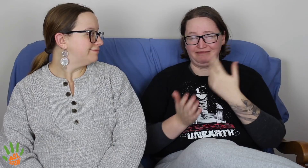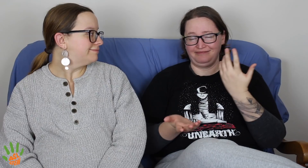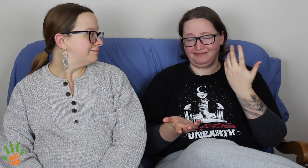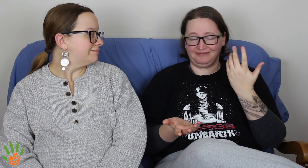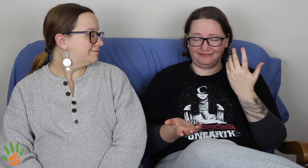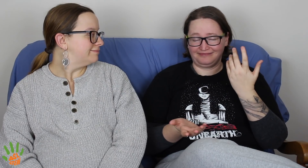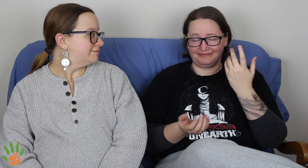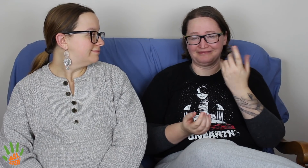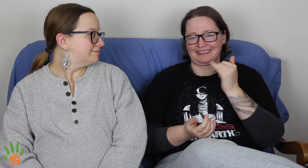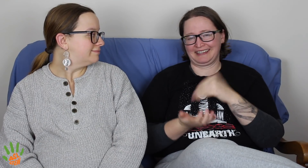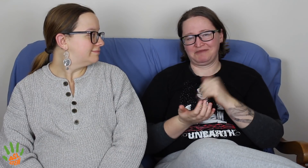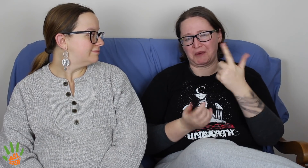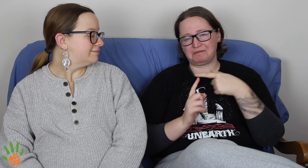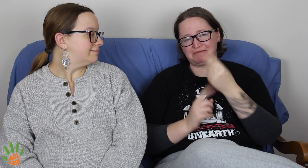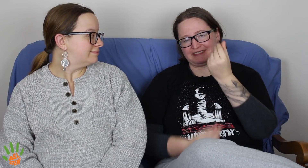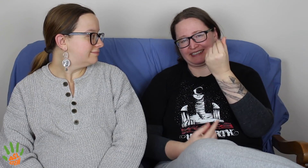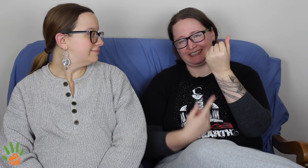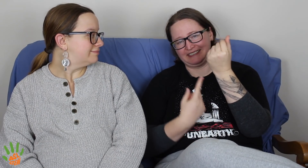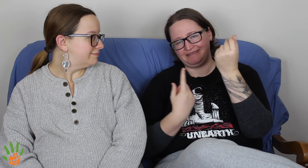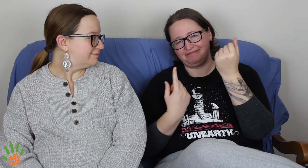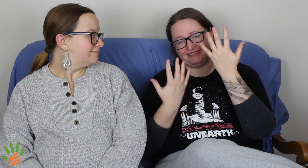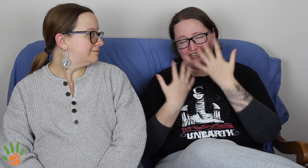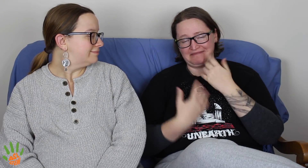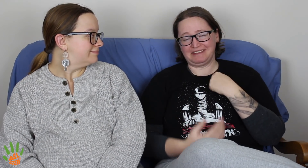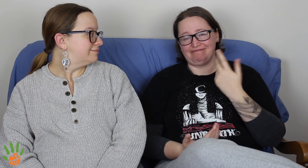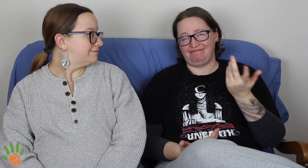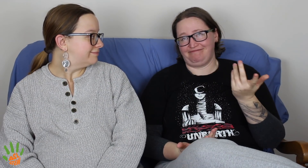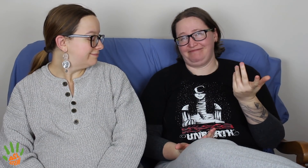I mean, yes there are different costs, but again, it's all about money unfortunately.